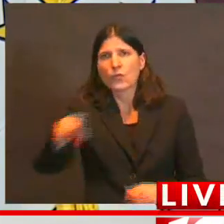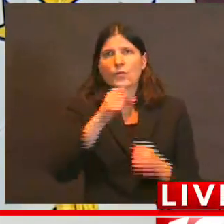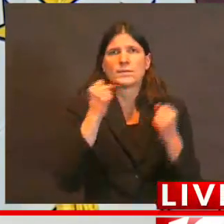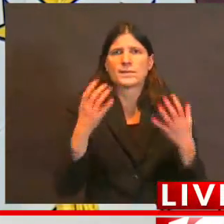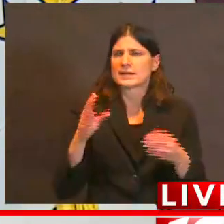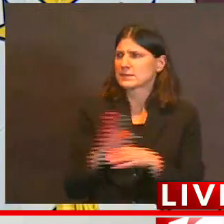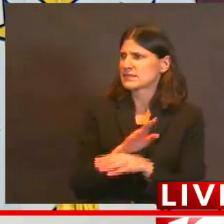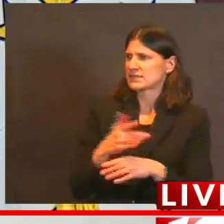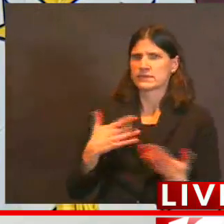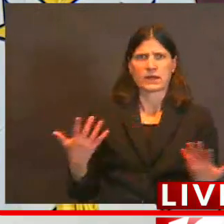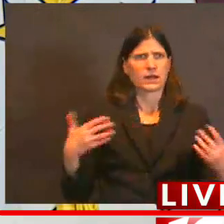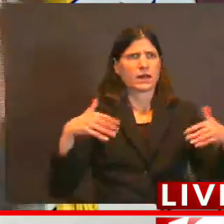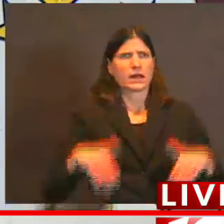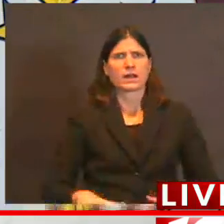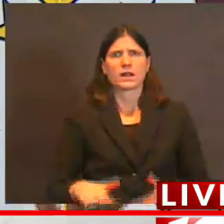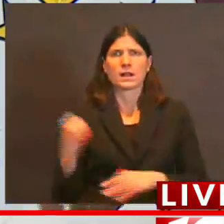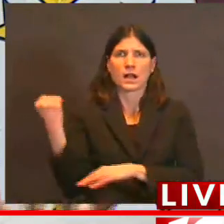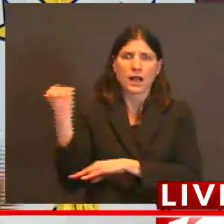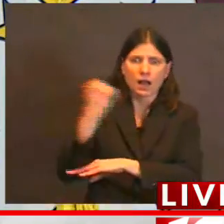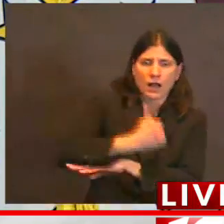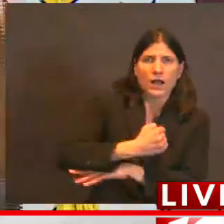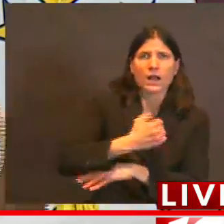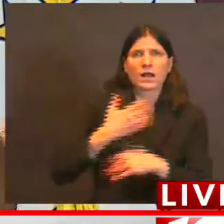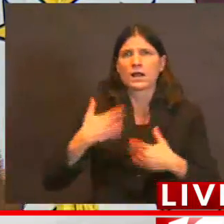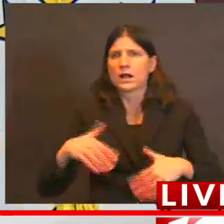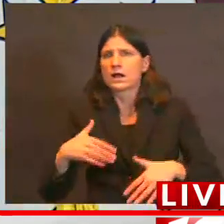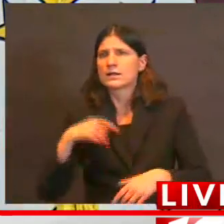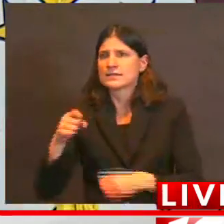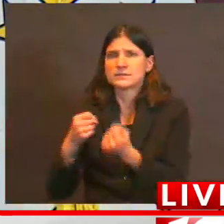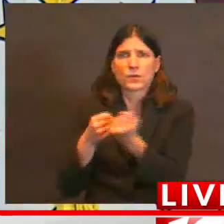AVAILABLE TO BUSINESSES WE RECOGNIZE THAT IT IS NOT EASY. THIS HAS BEEN THE MOST